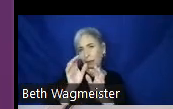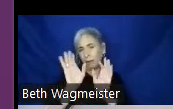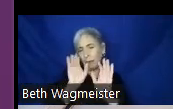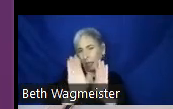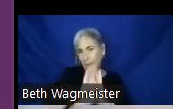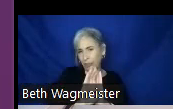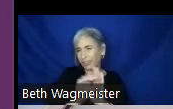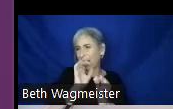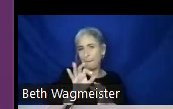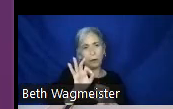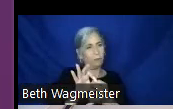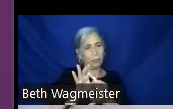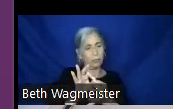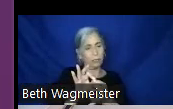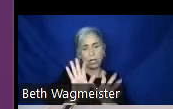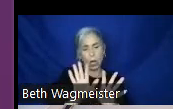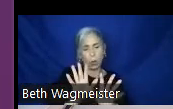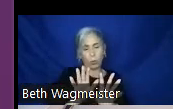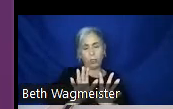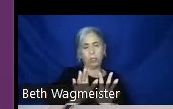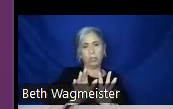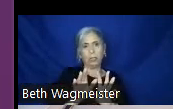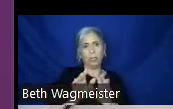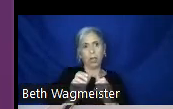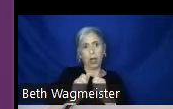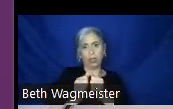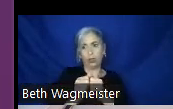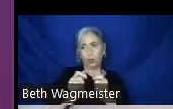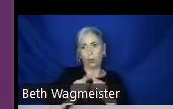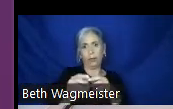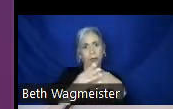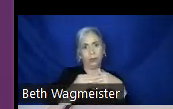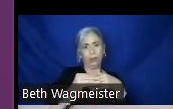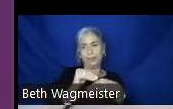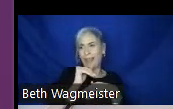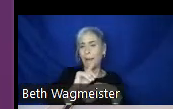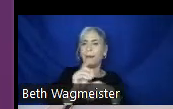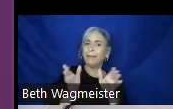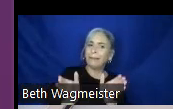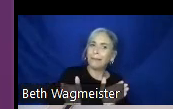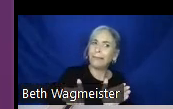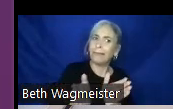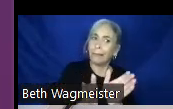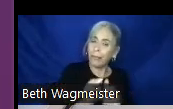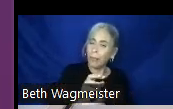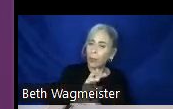far from perfect, especially not in Swedish. So that kind of nudged the web author to write